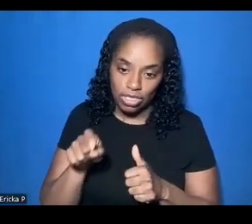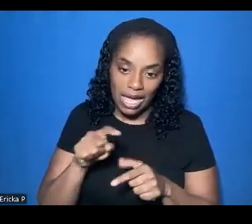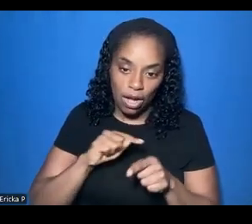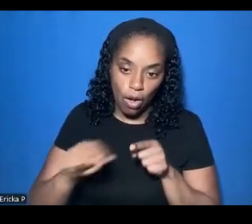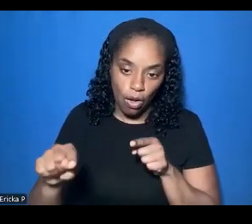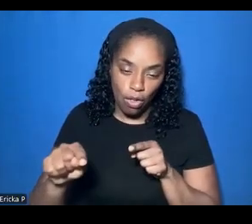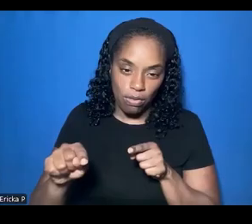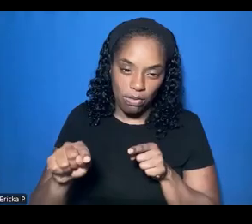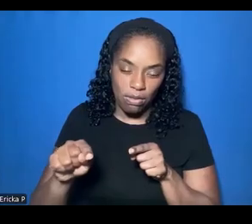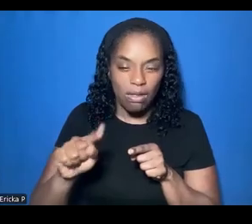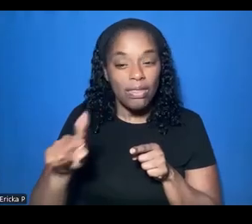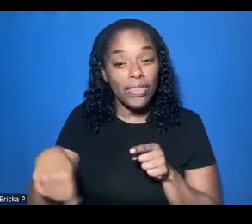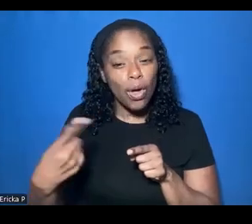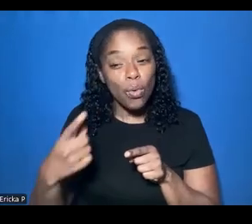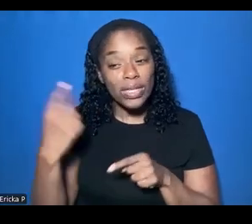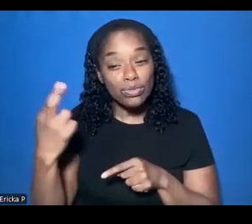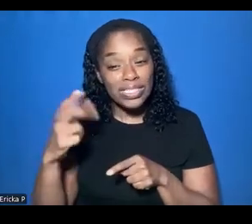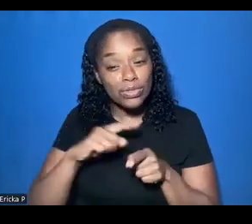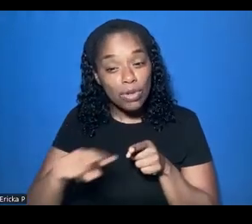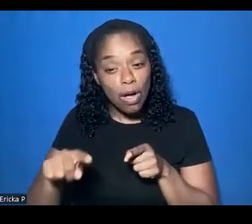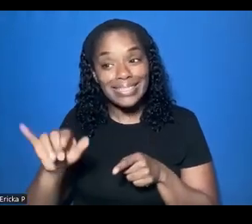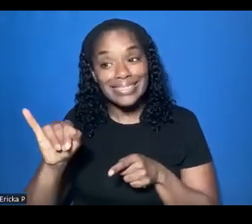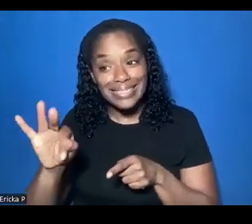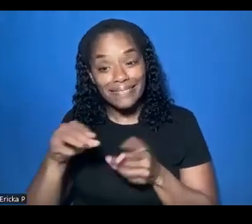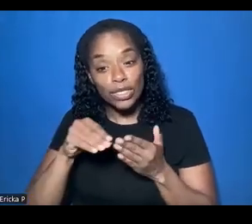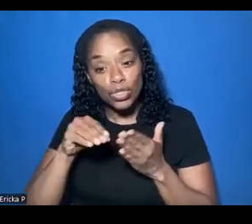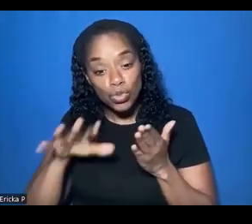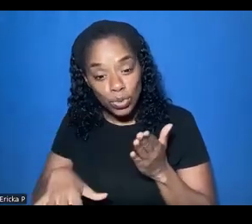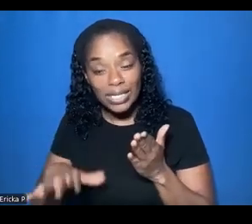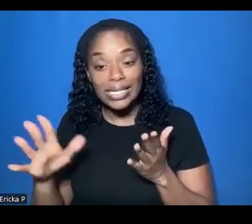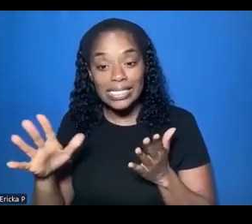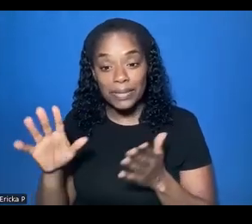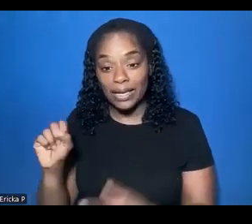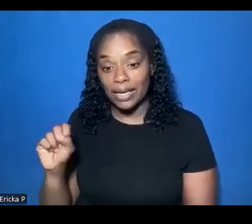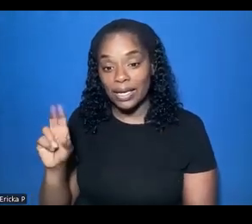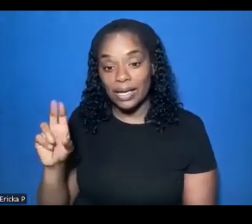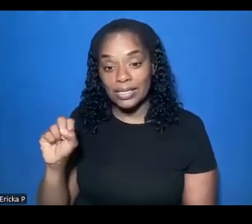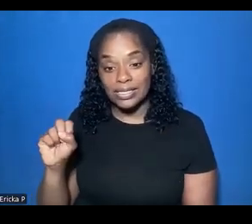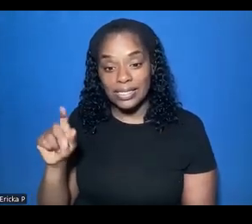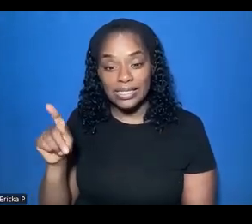The only reason they should call you is if the student is being suspended. They shouldn't send them home